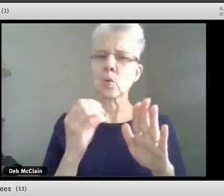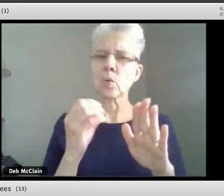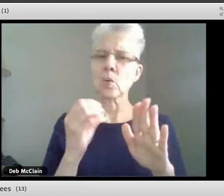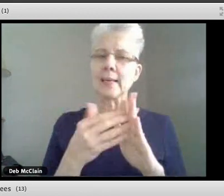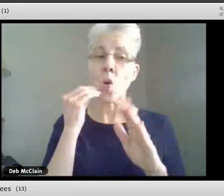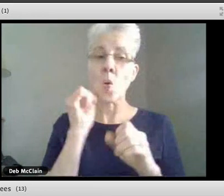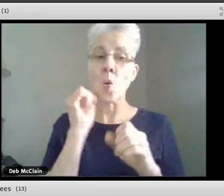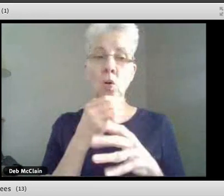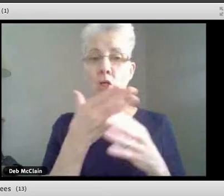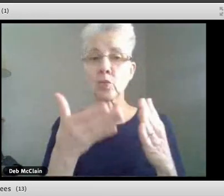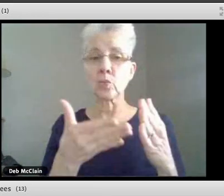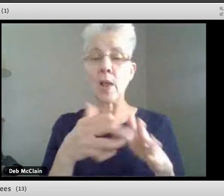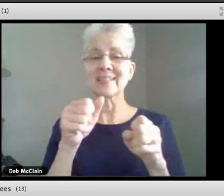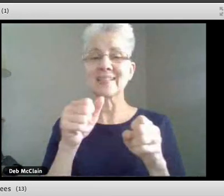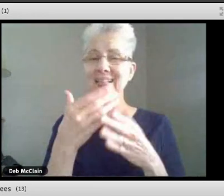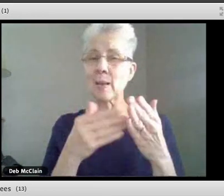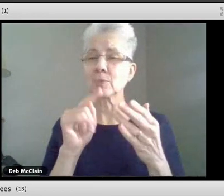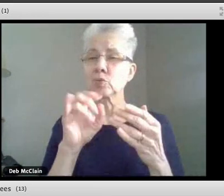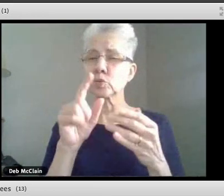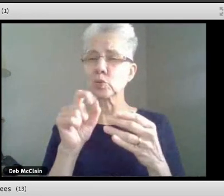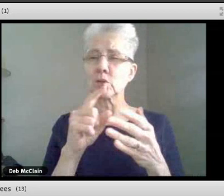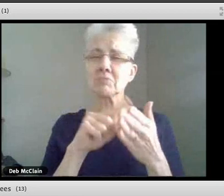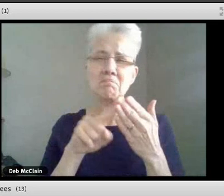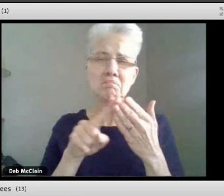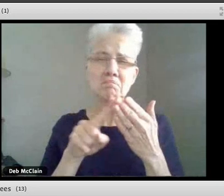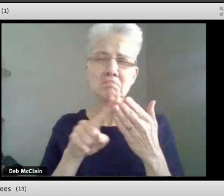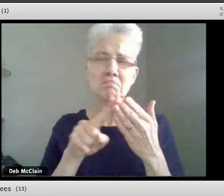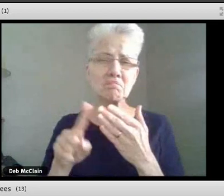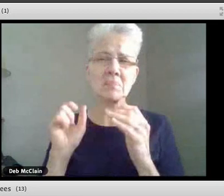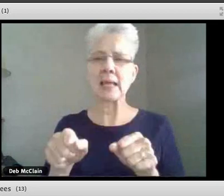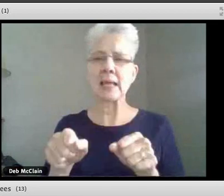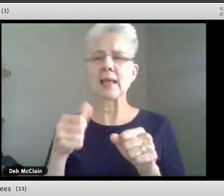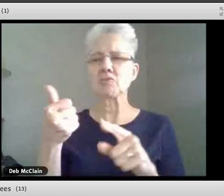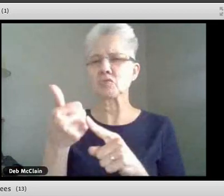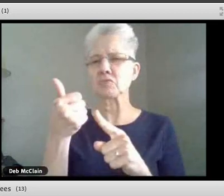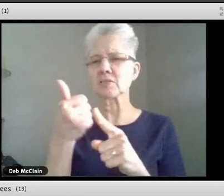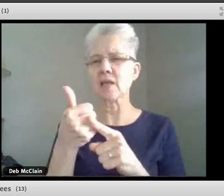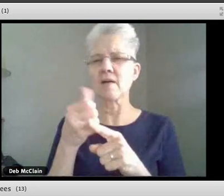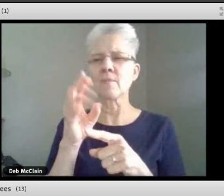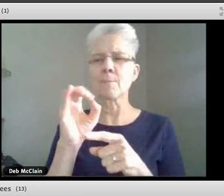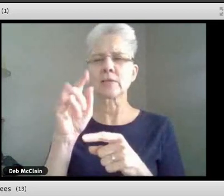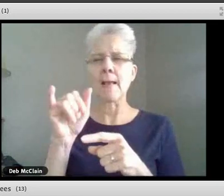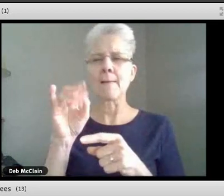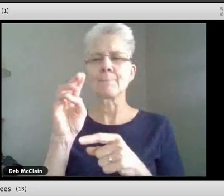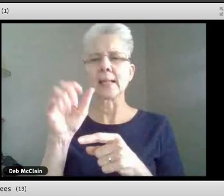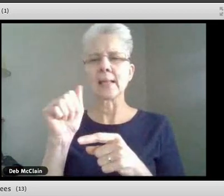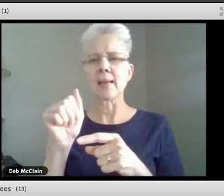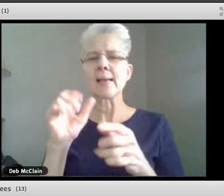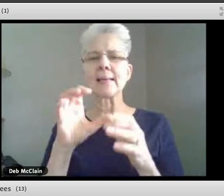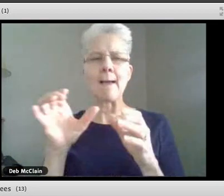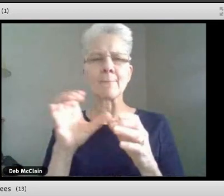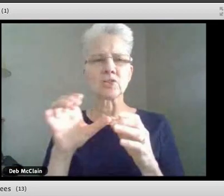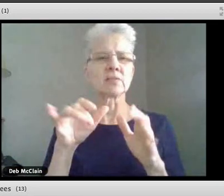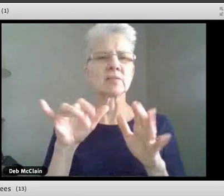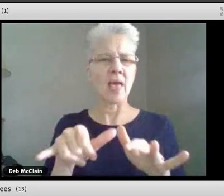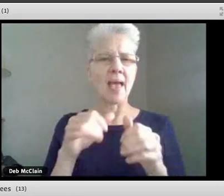Again, multimedia captions: it's a problem in libraries. Again, you can look at local options